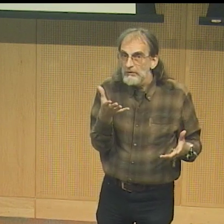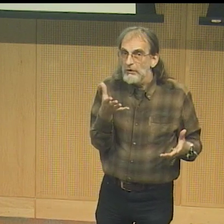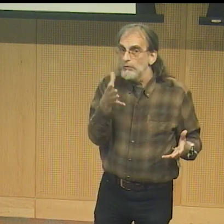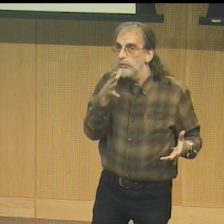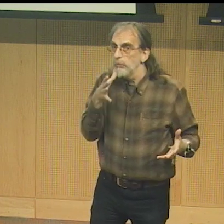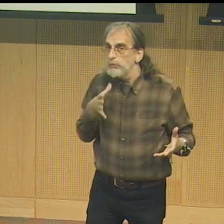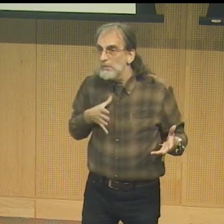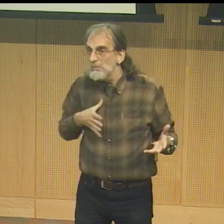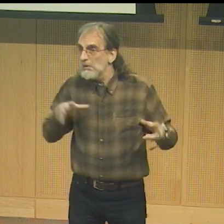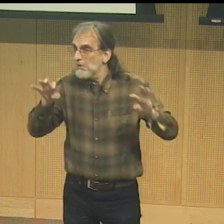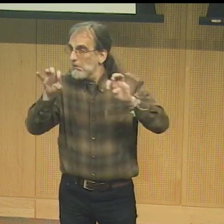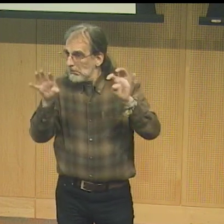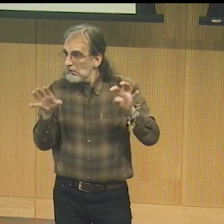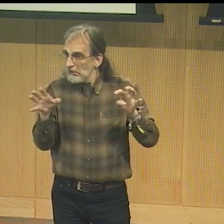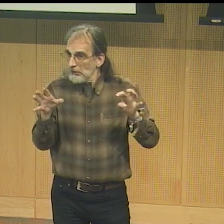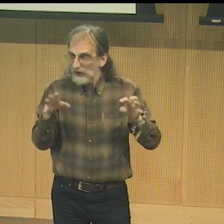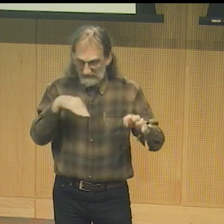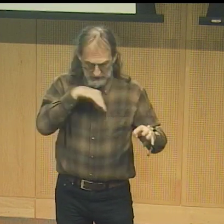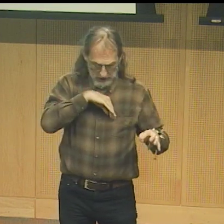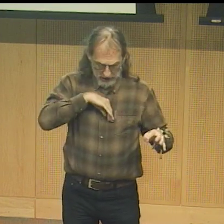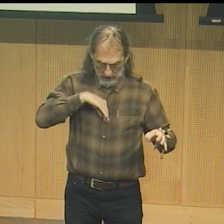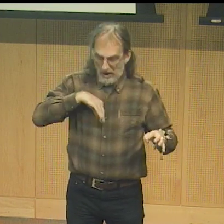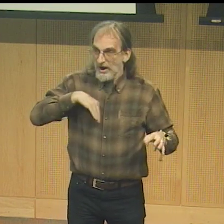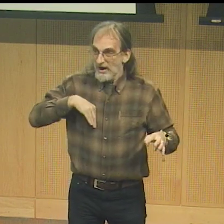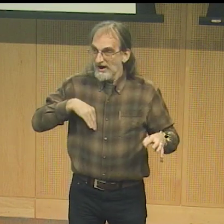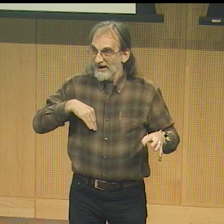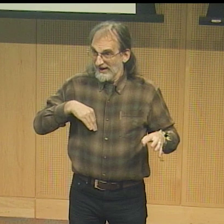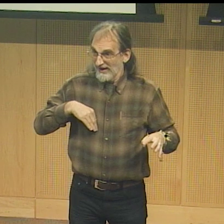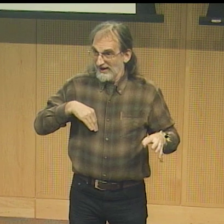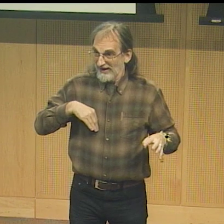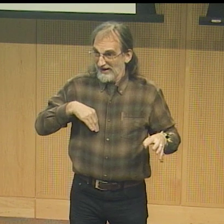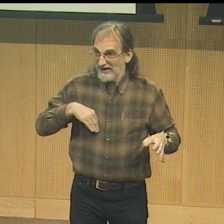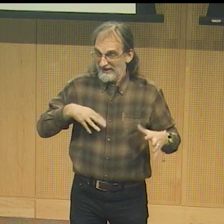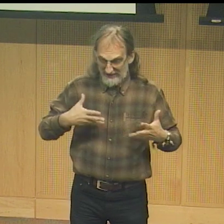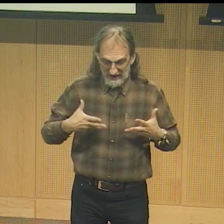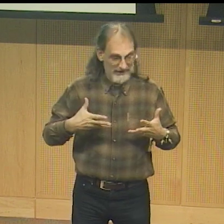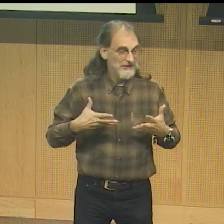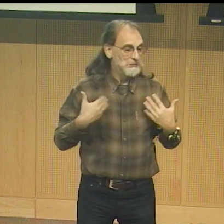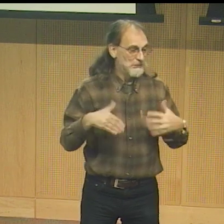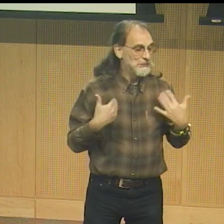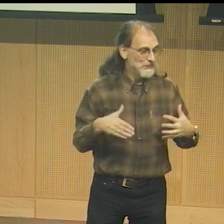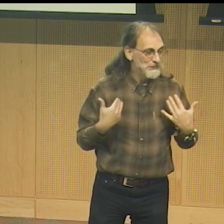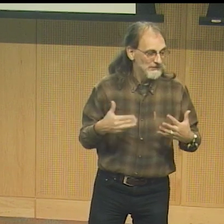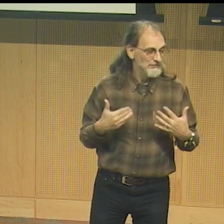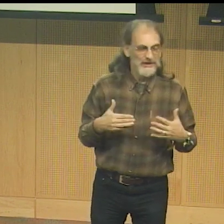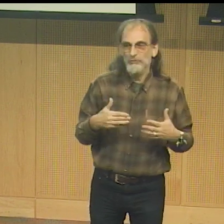Native American, gay, lesbian, women, these are all individuals who carry within them a multitude of identities